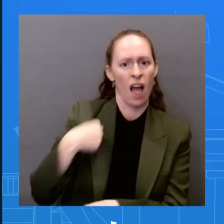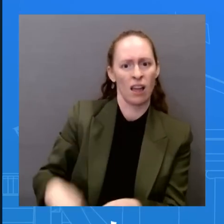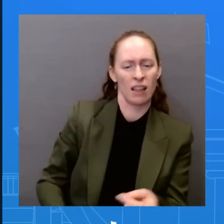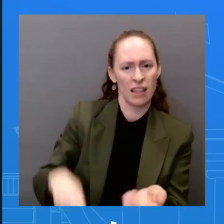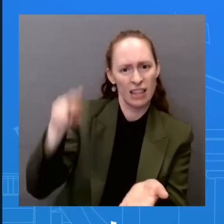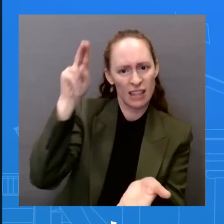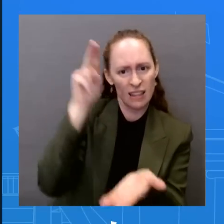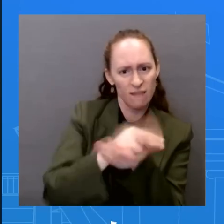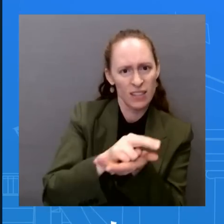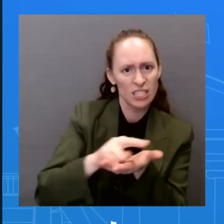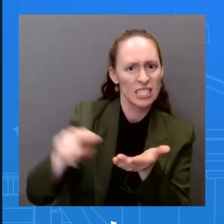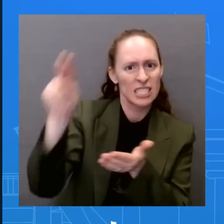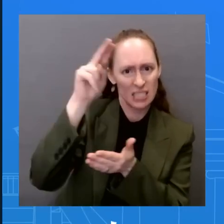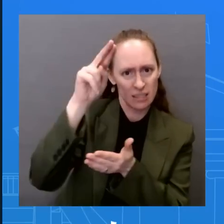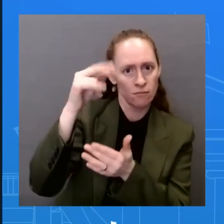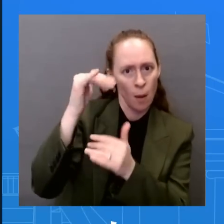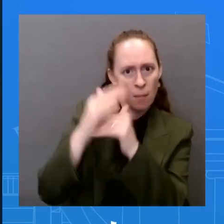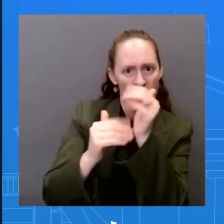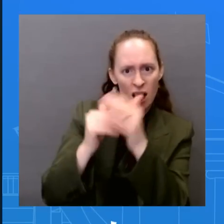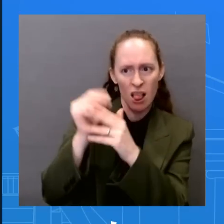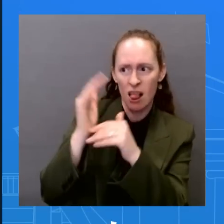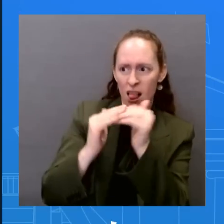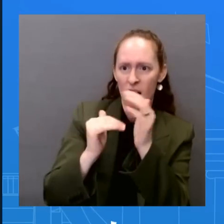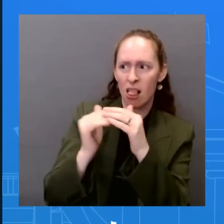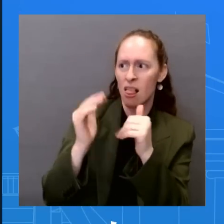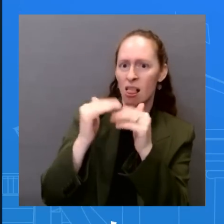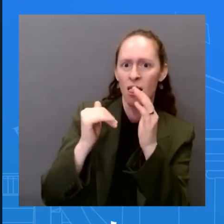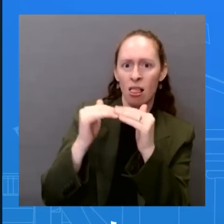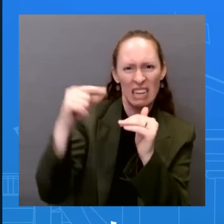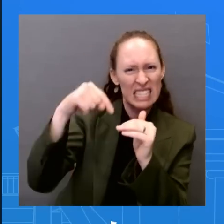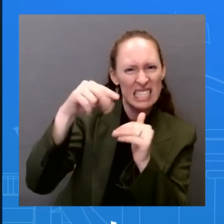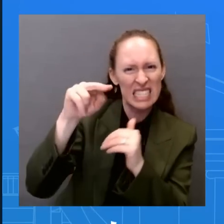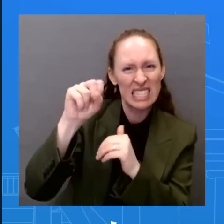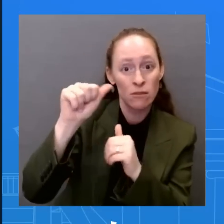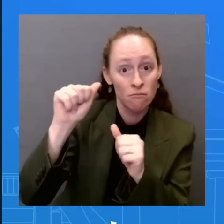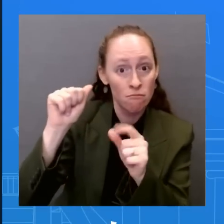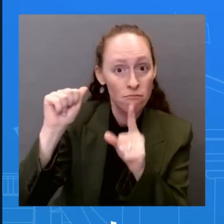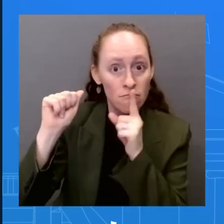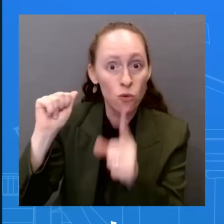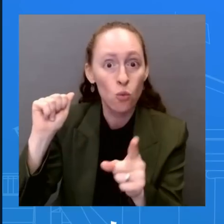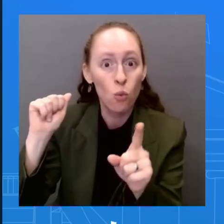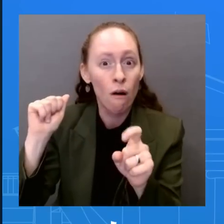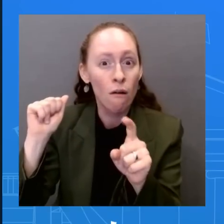But generally speaking, it would not be surprising to me that -- or to us -- that China is deflecting